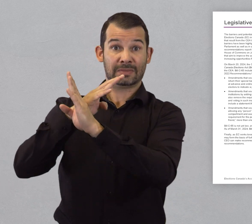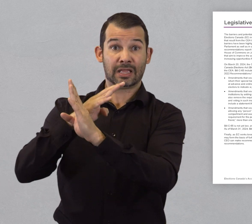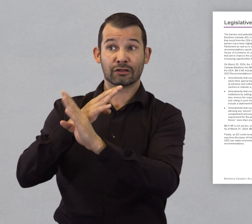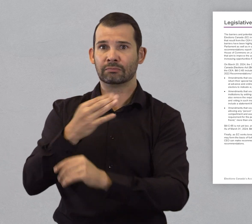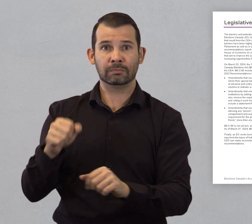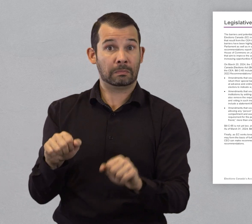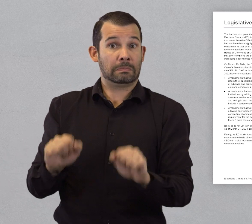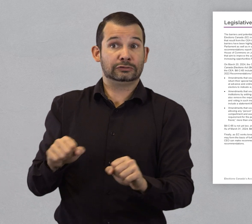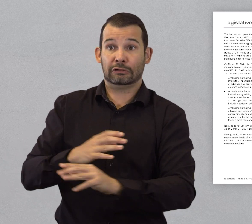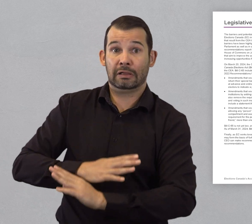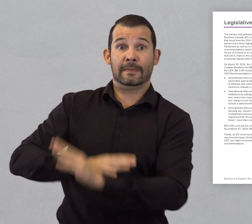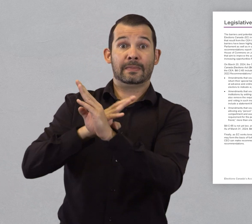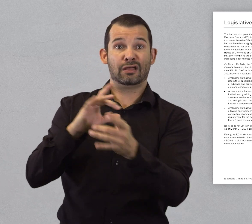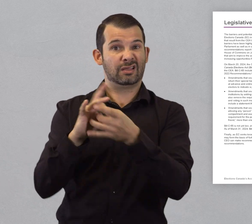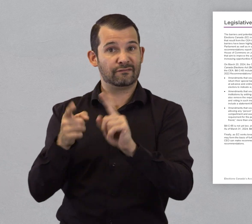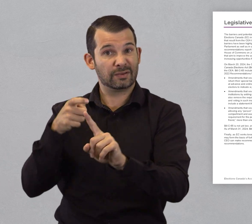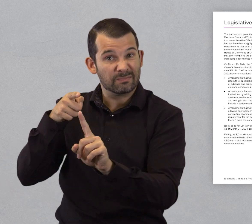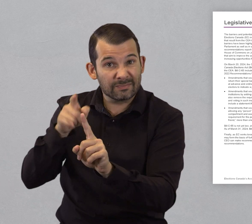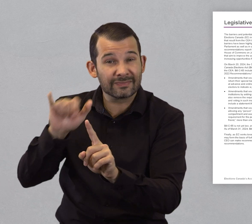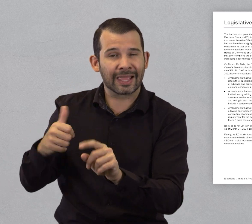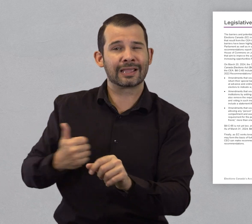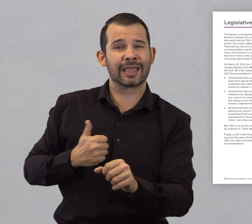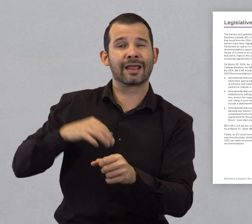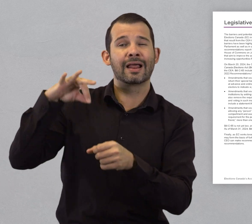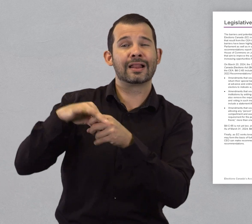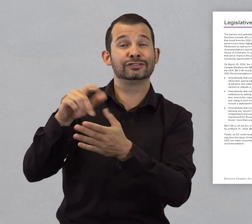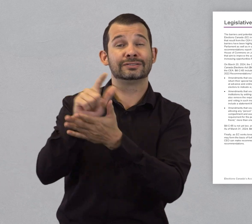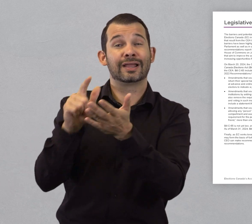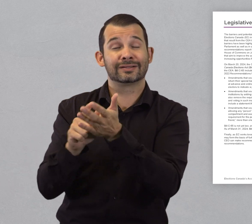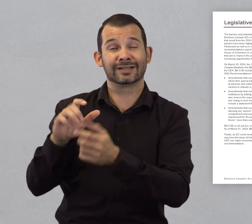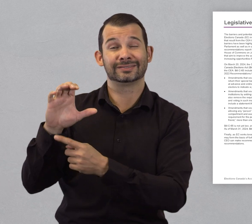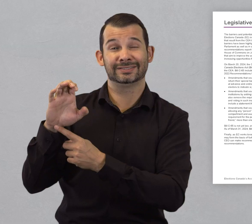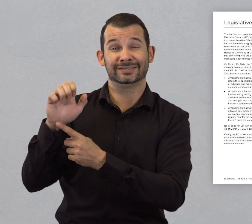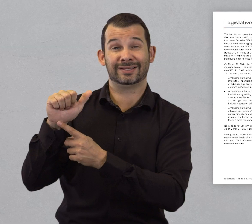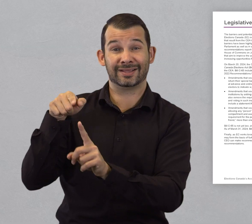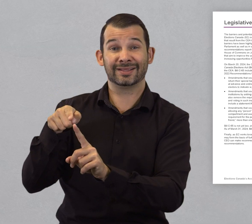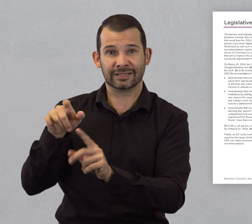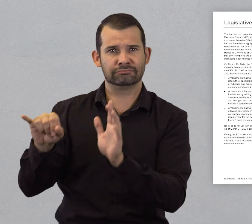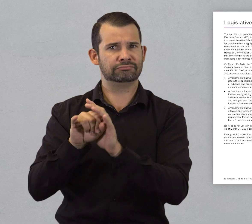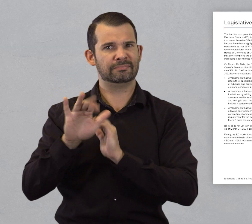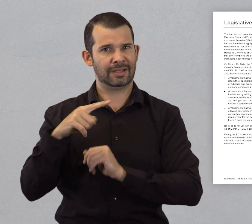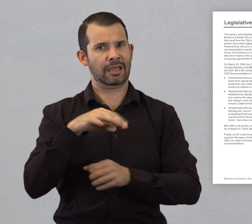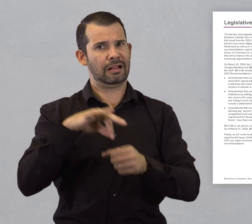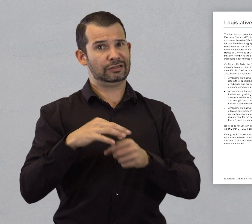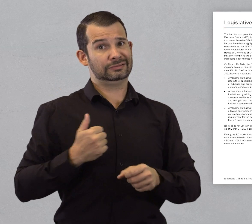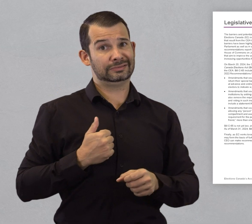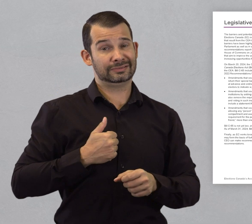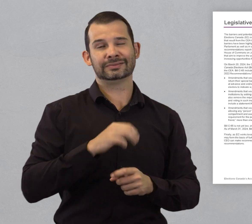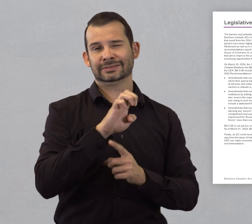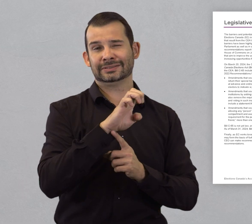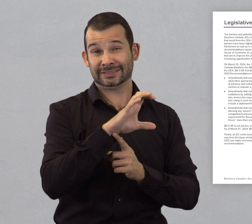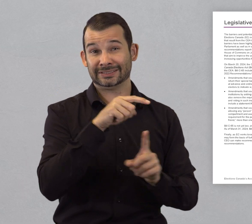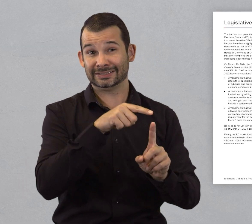The barriers and potential barriers resulting from the Canada Elections Act (CEA) and identified by